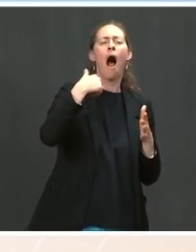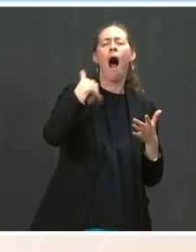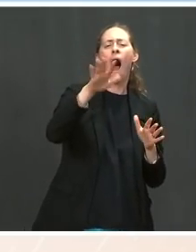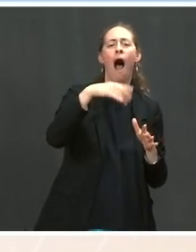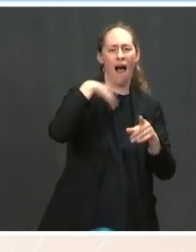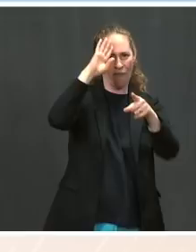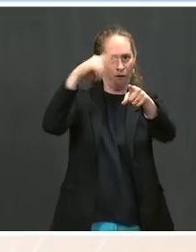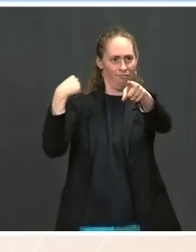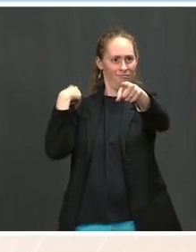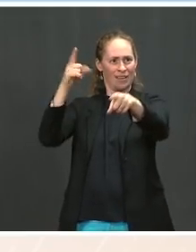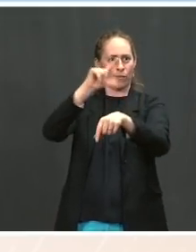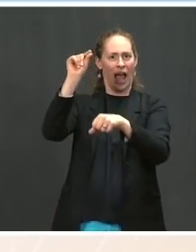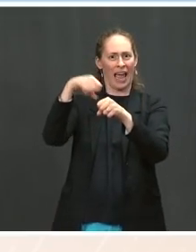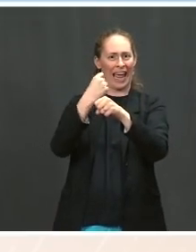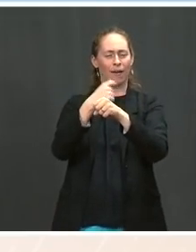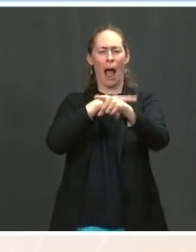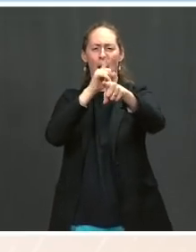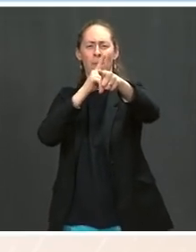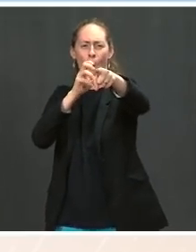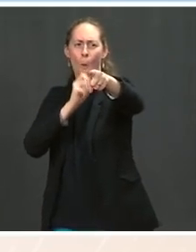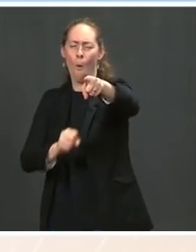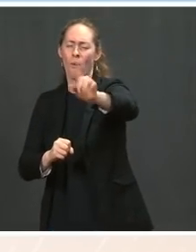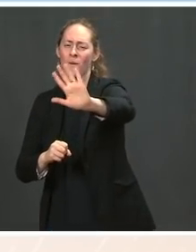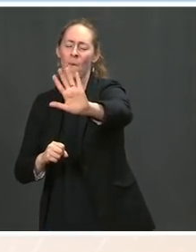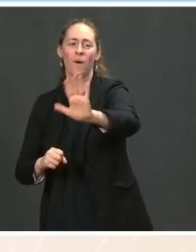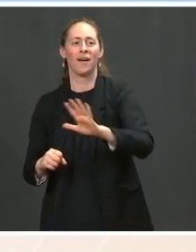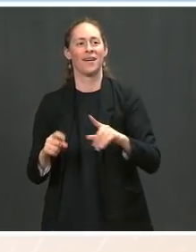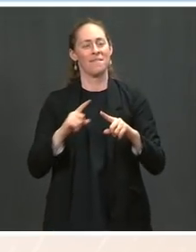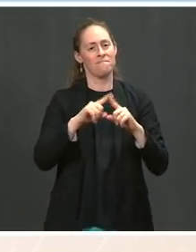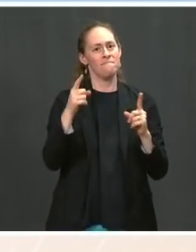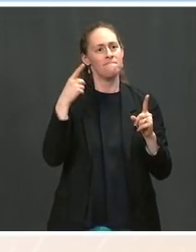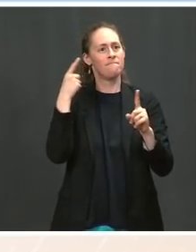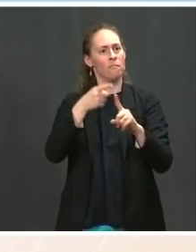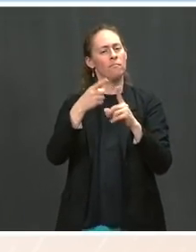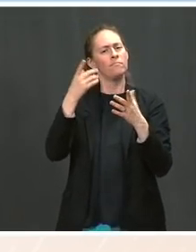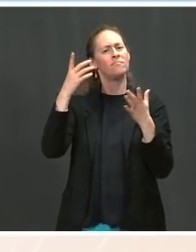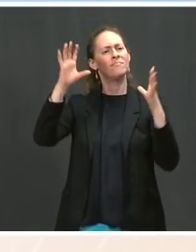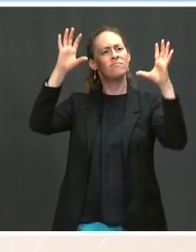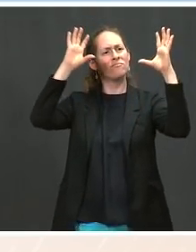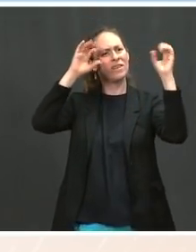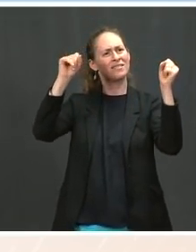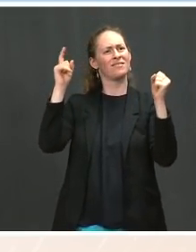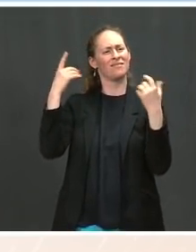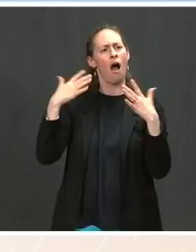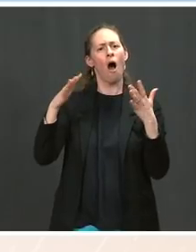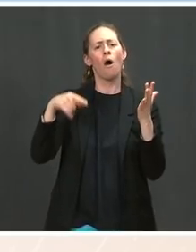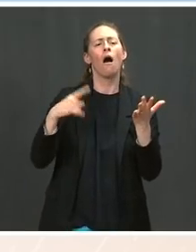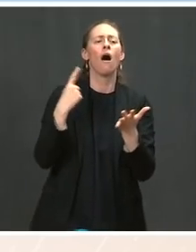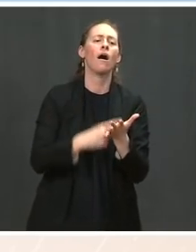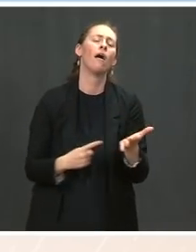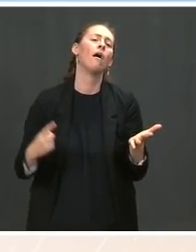But, you know, the President has also been involved in discussions and debates about what to do about Afghanistan